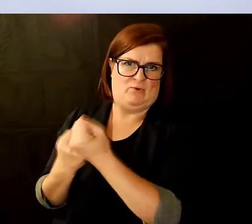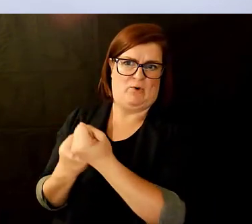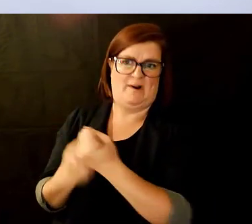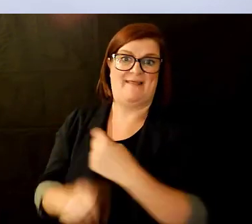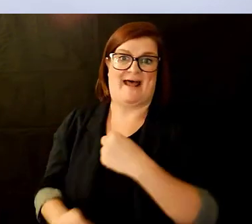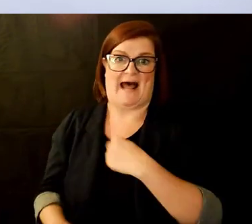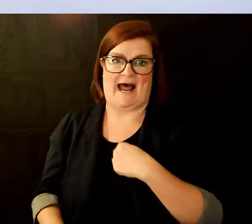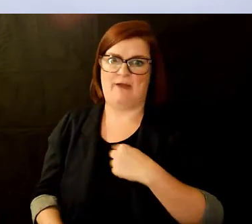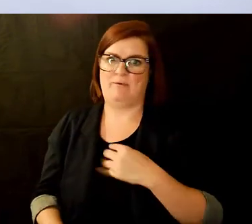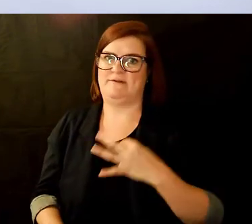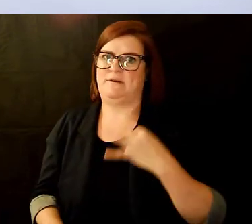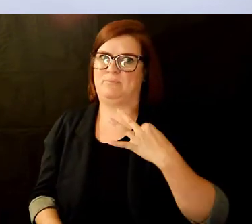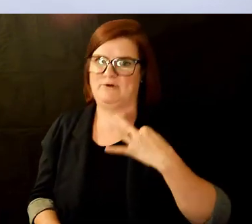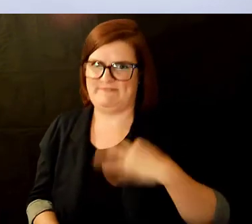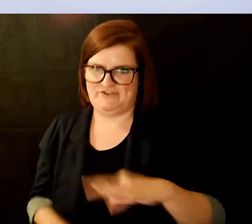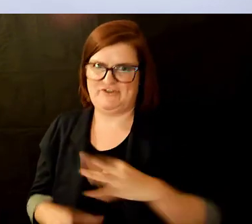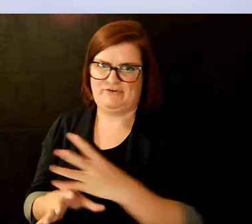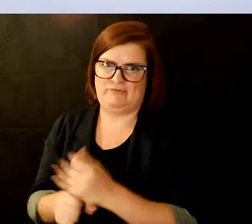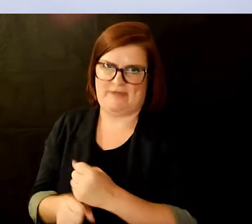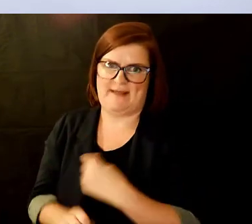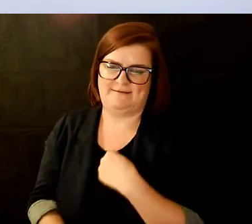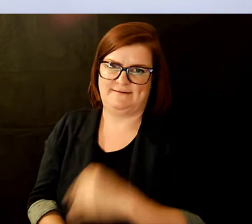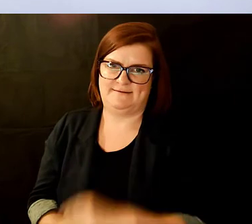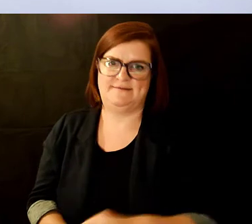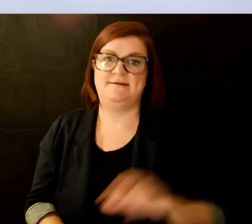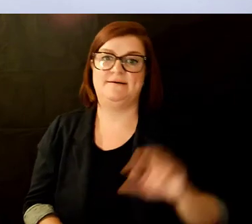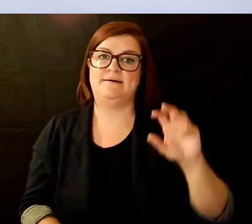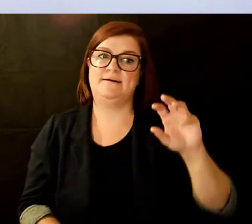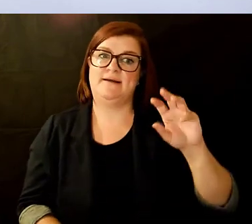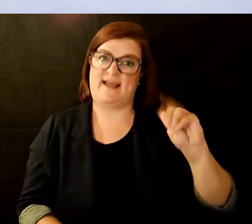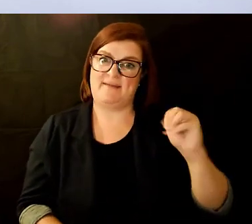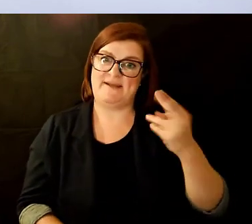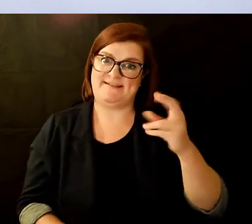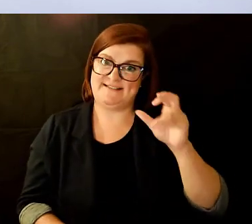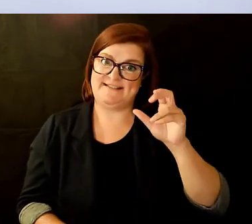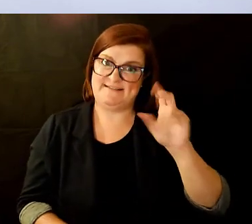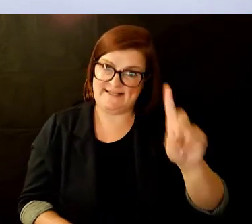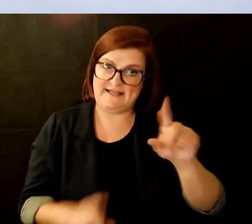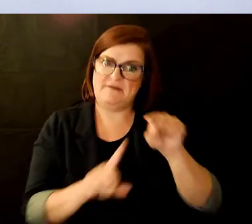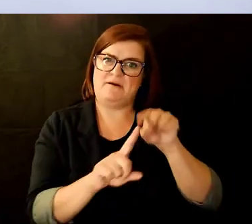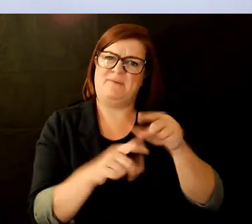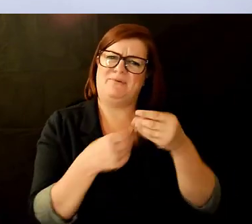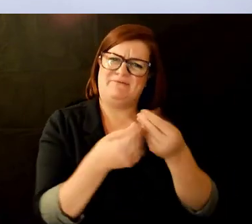Center of Denver provides broadly to our community.